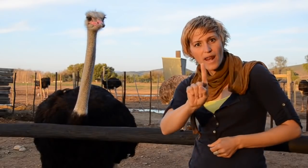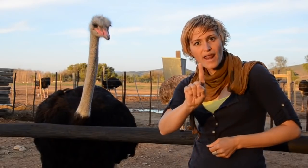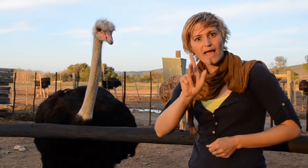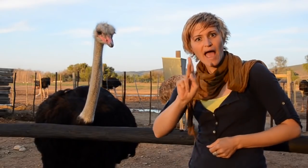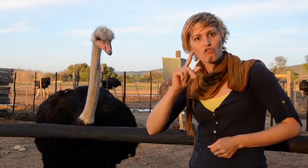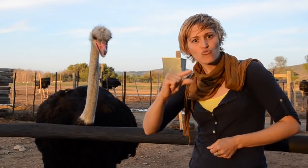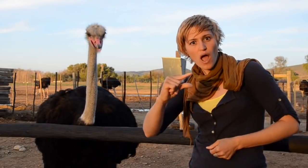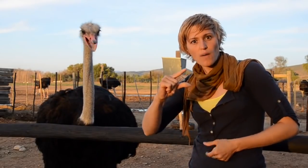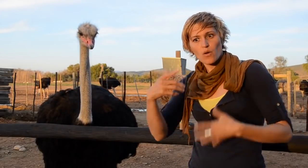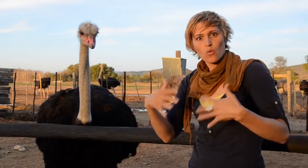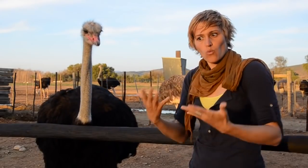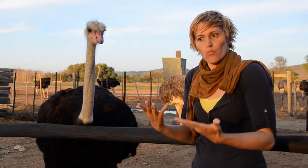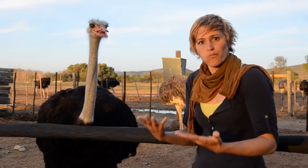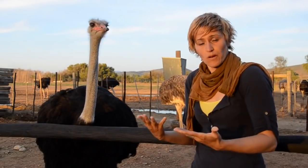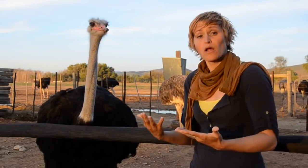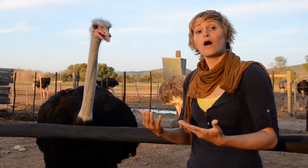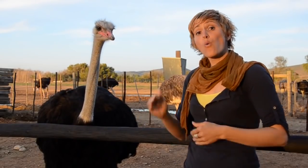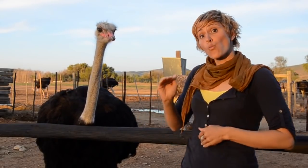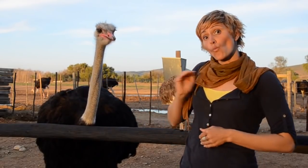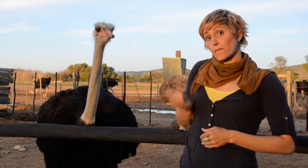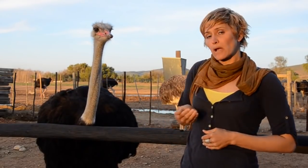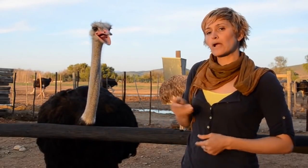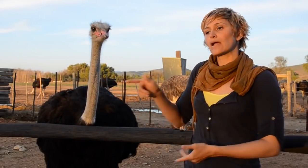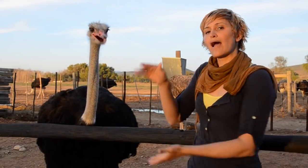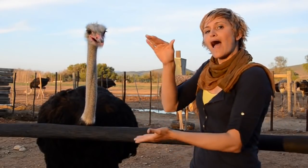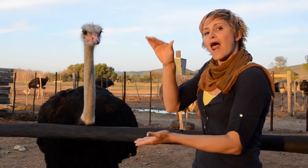kg.